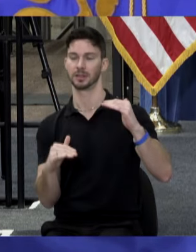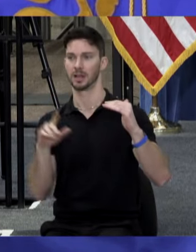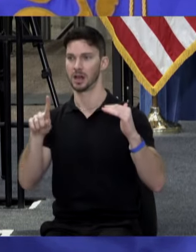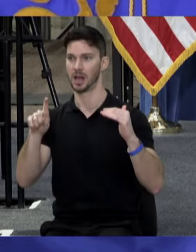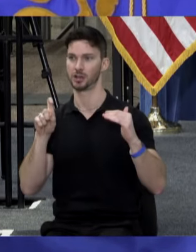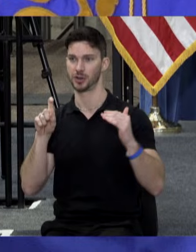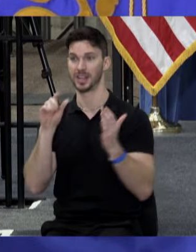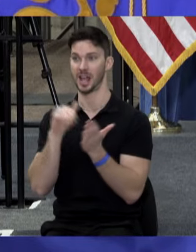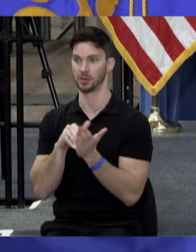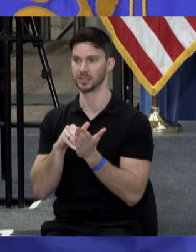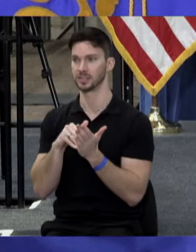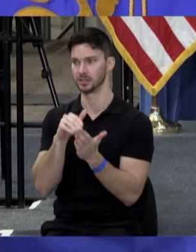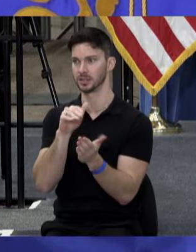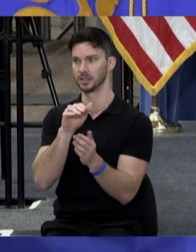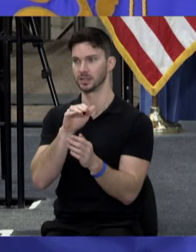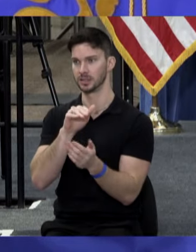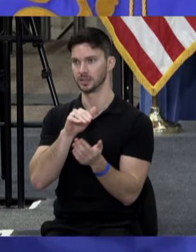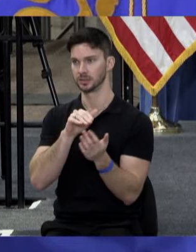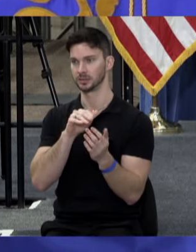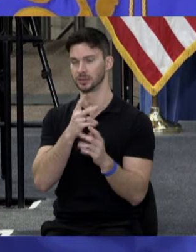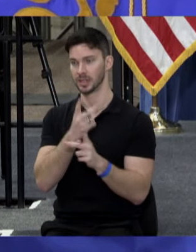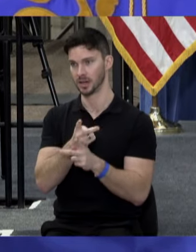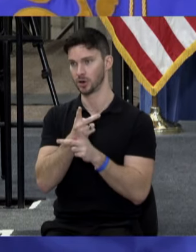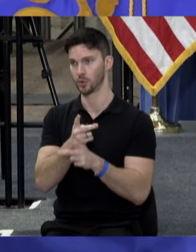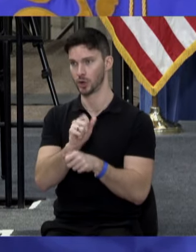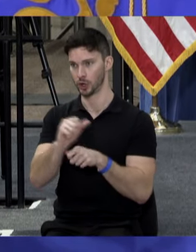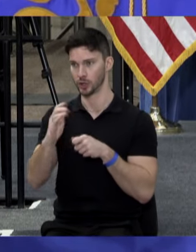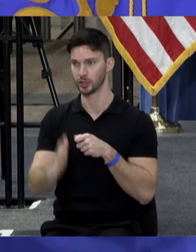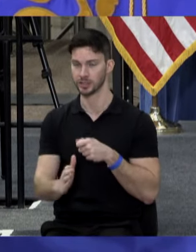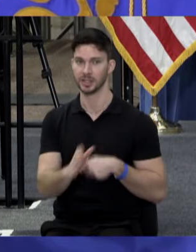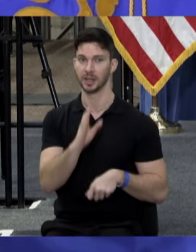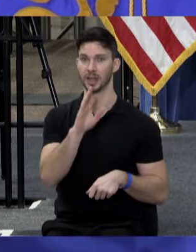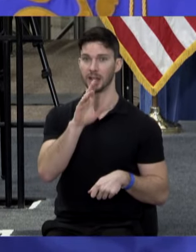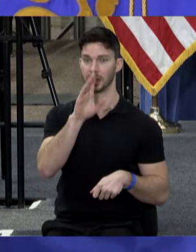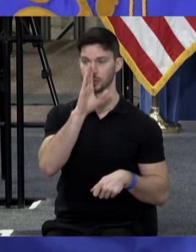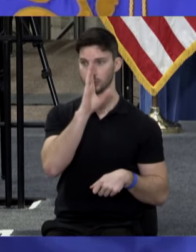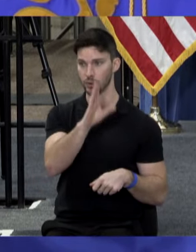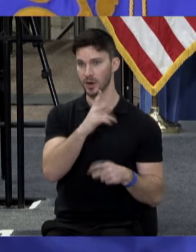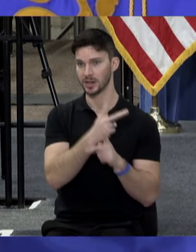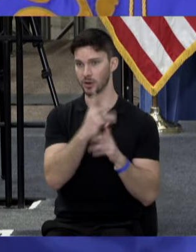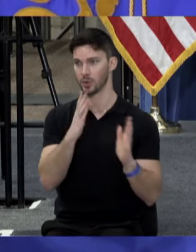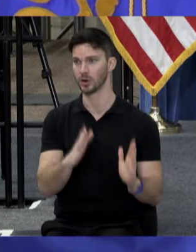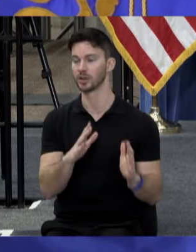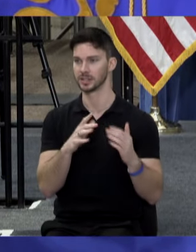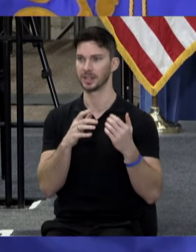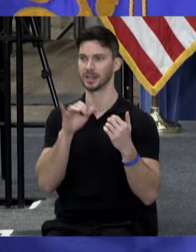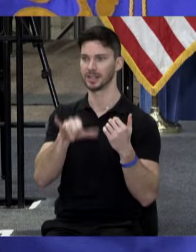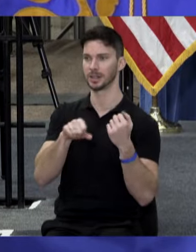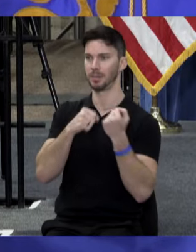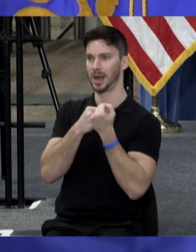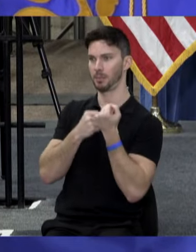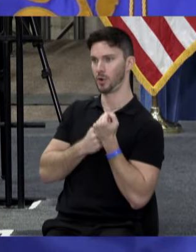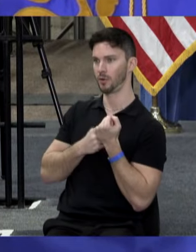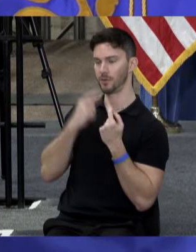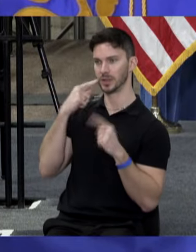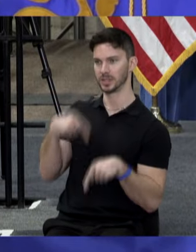And direct care workers and support professionals also form the backbone of our support network.